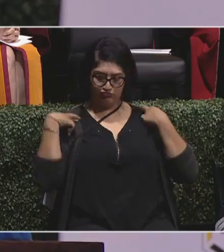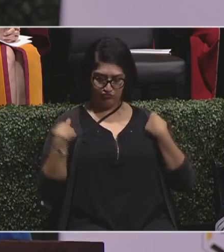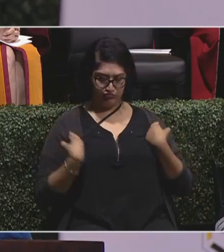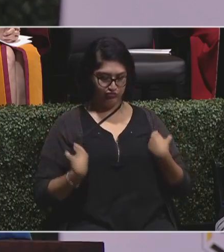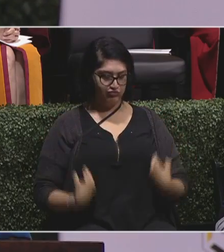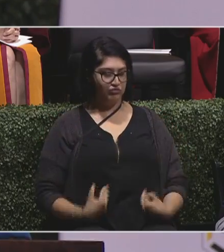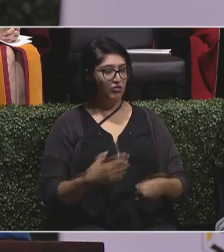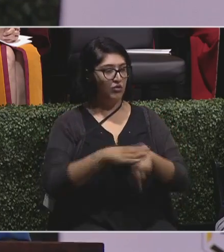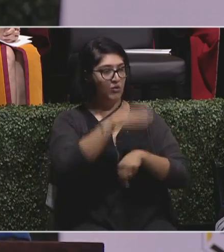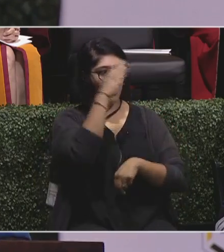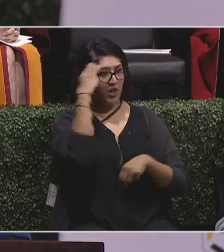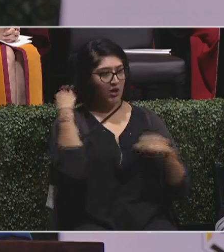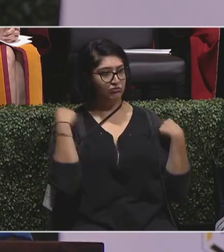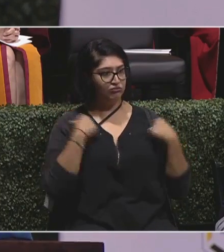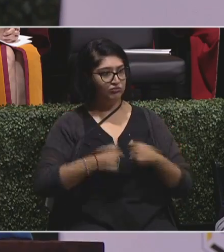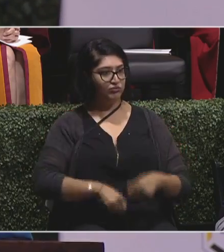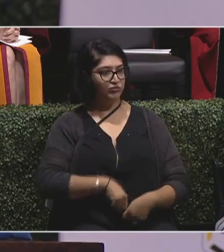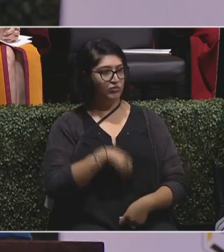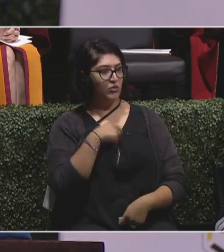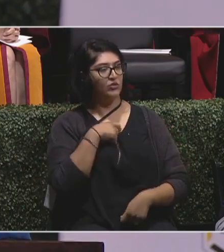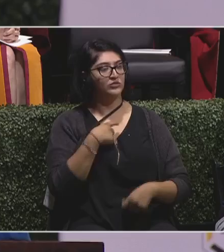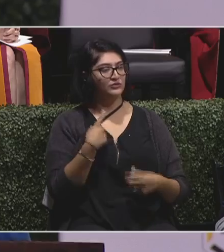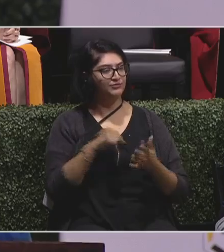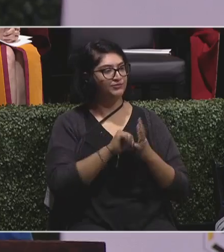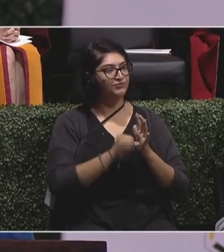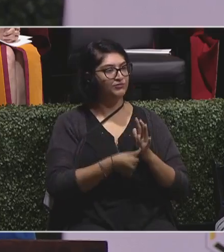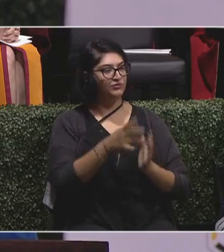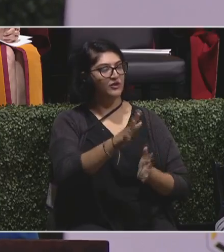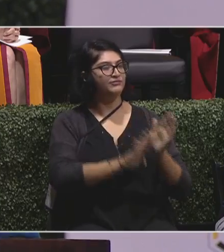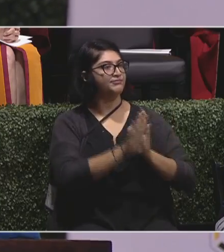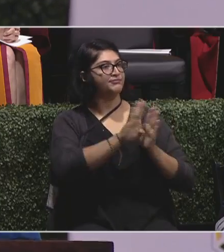TO STUDENTS WHO MAINTAIN AN OUTSTANDING ACADEMIC RECORD WHILE EARNING THEIR DEGREES.